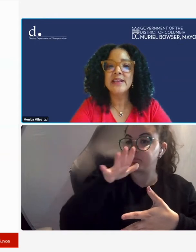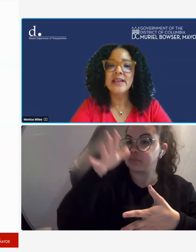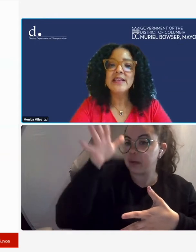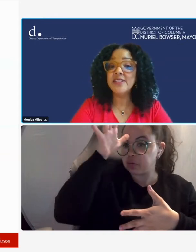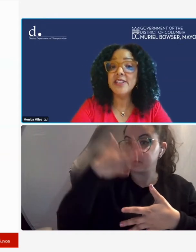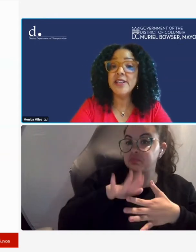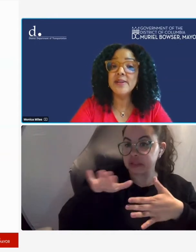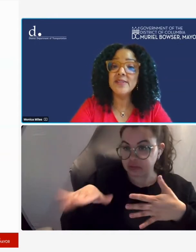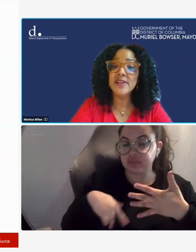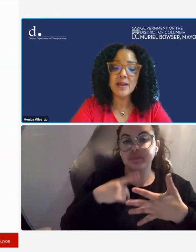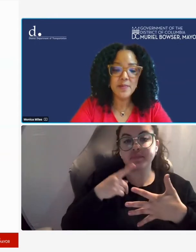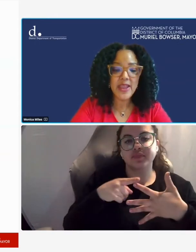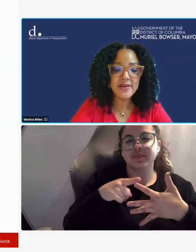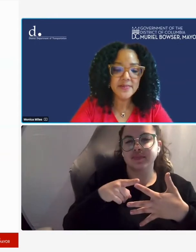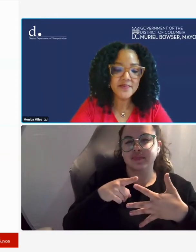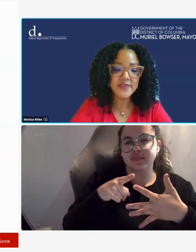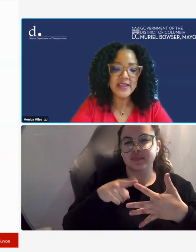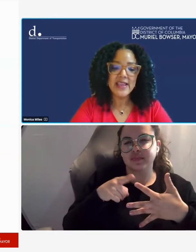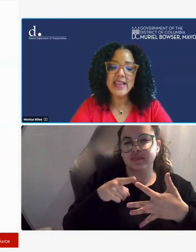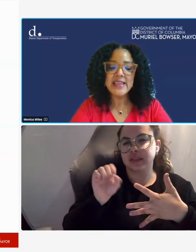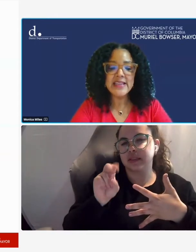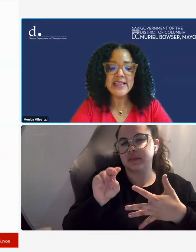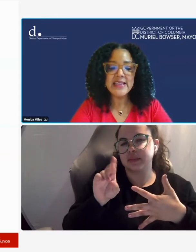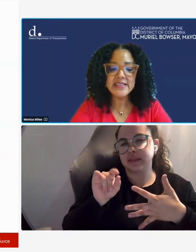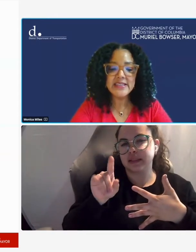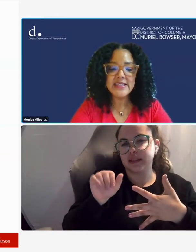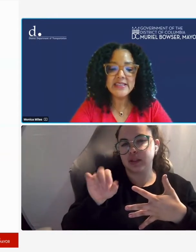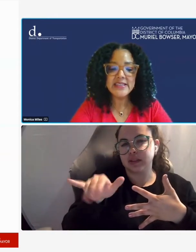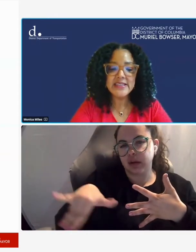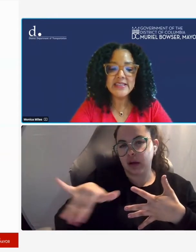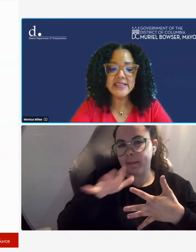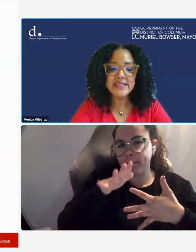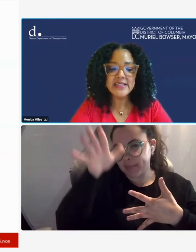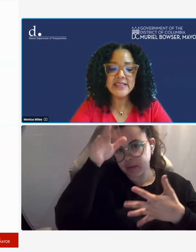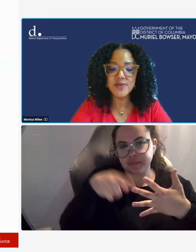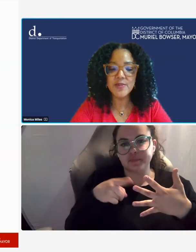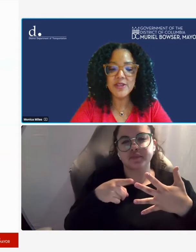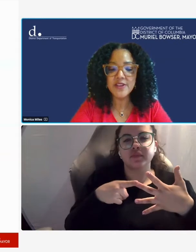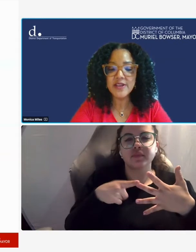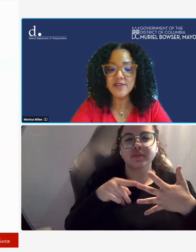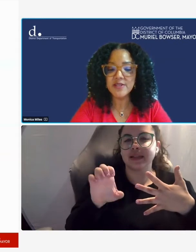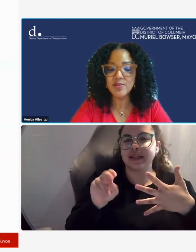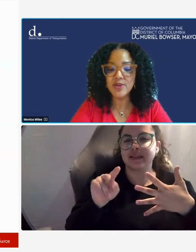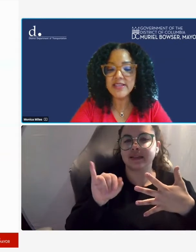subsidiaries of a common parent an entity um and trust for the benefit of its employees